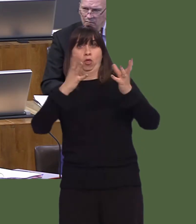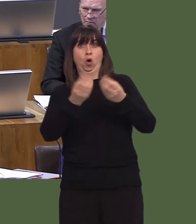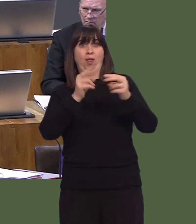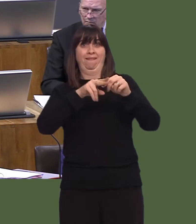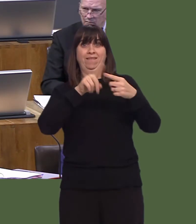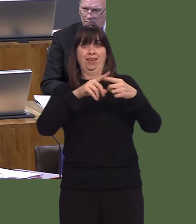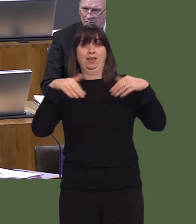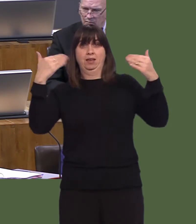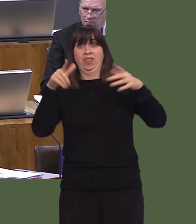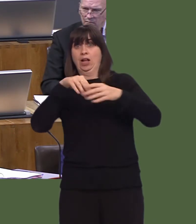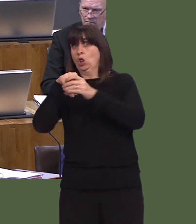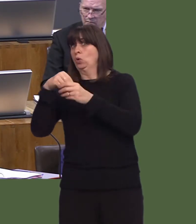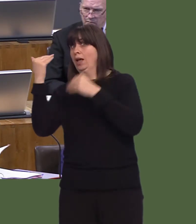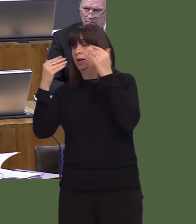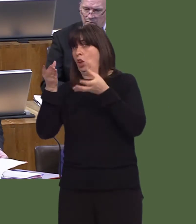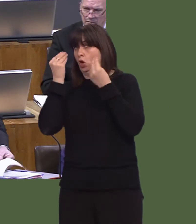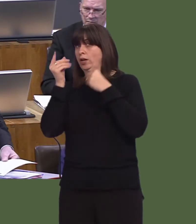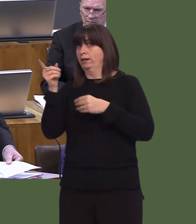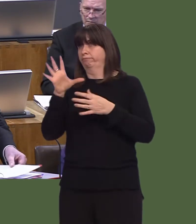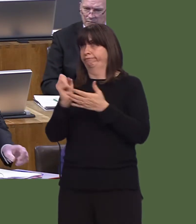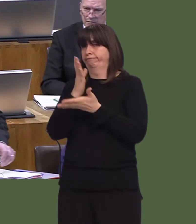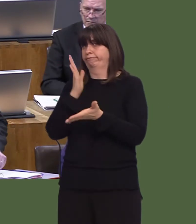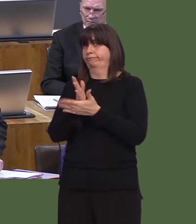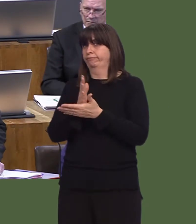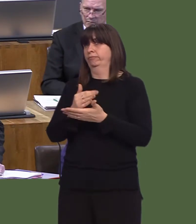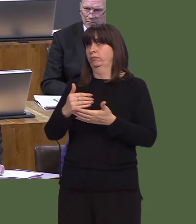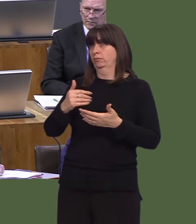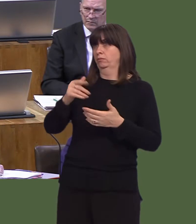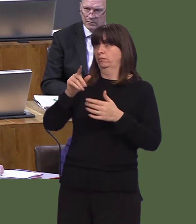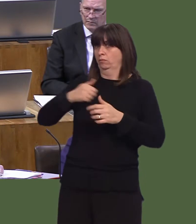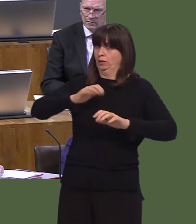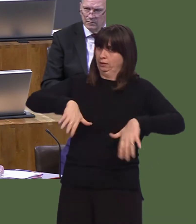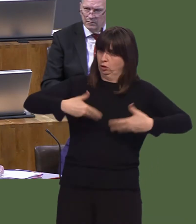including adult learning, and to make sure that we provide the services that people need